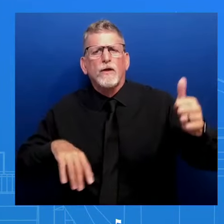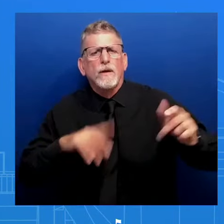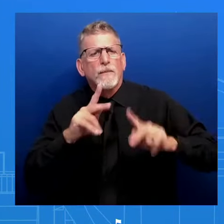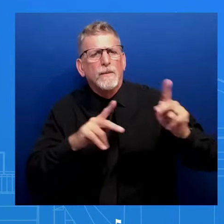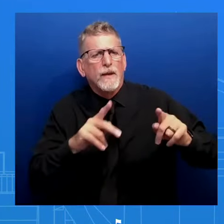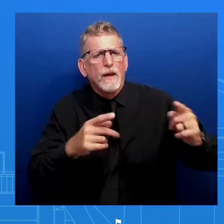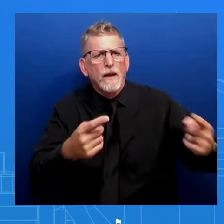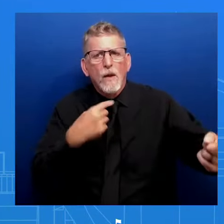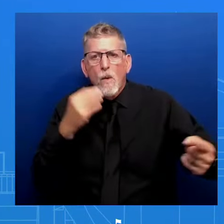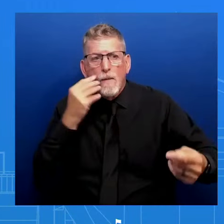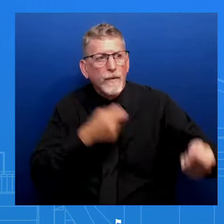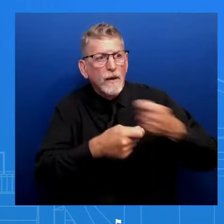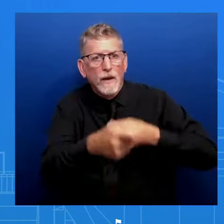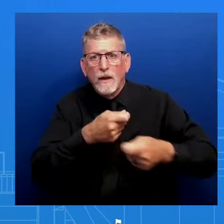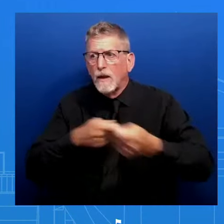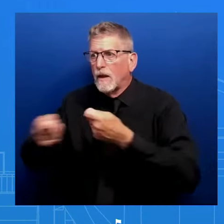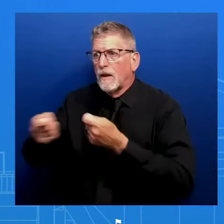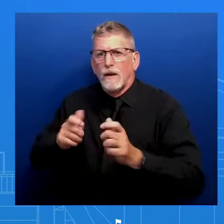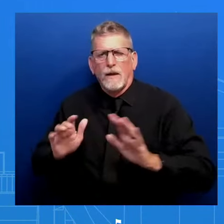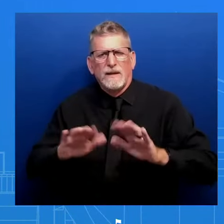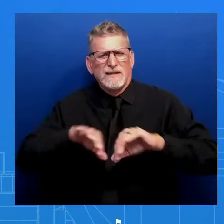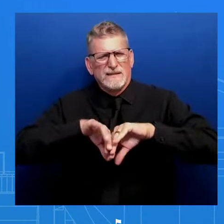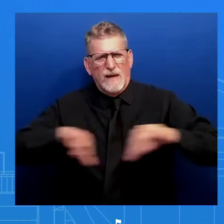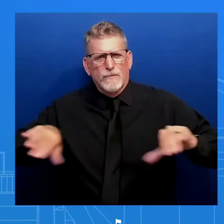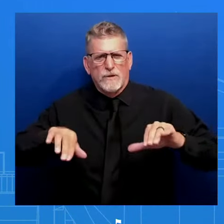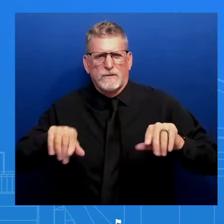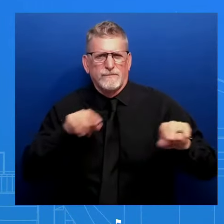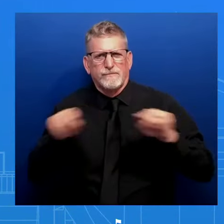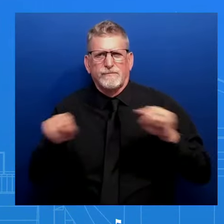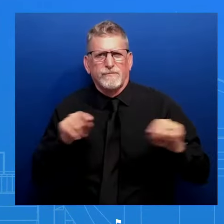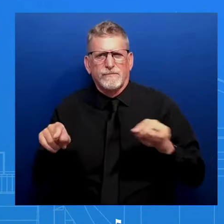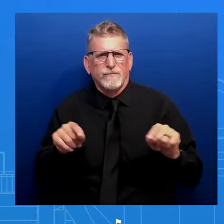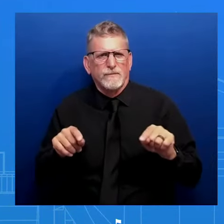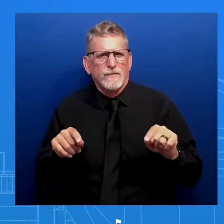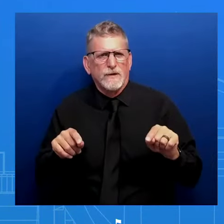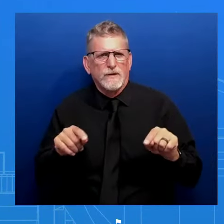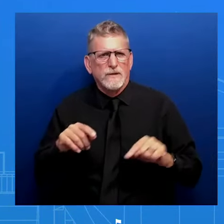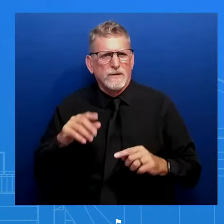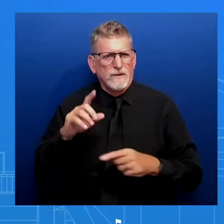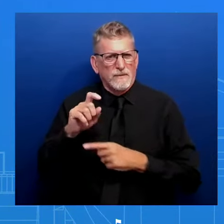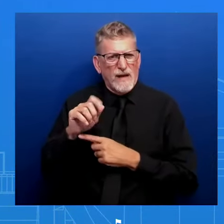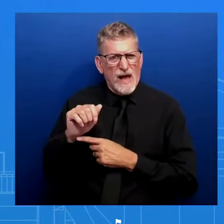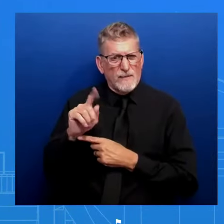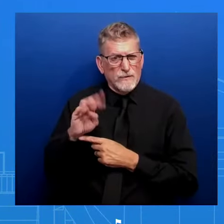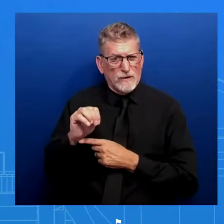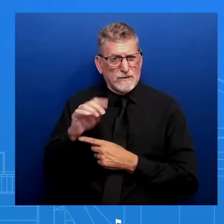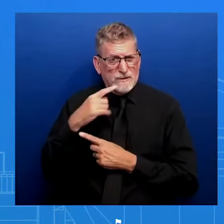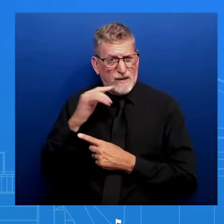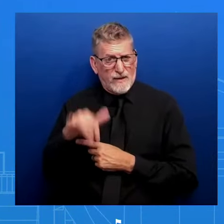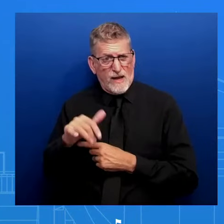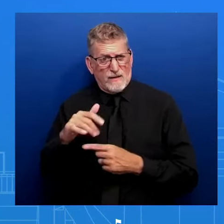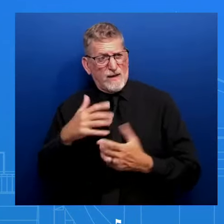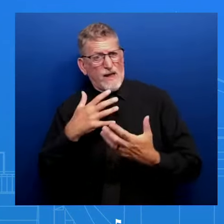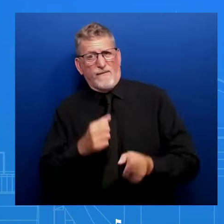How can the administration say that so confidently if you haven't even heard from the Russians about it?